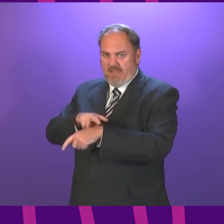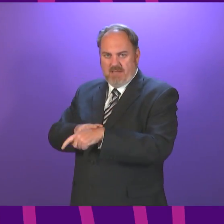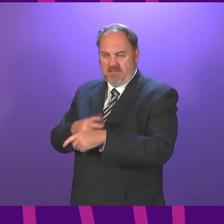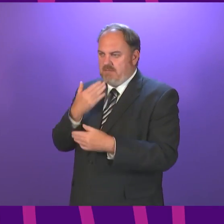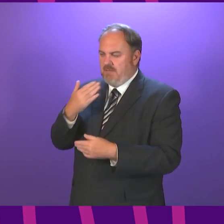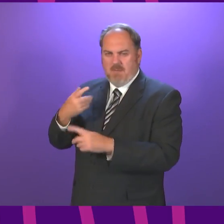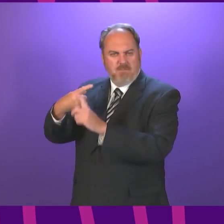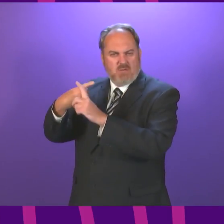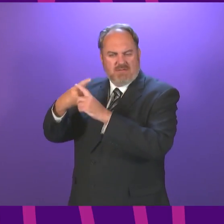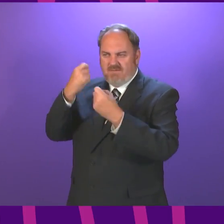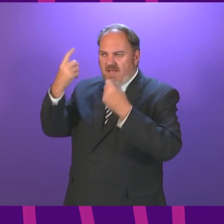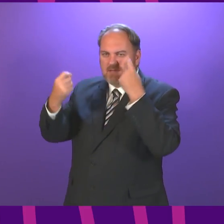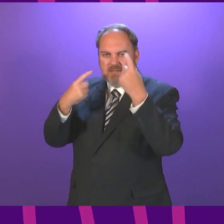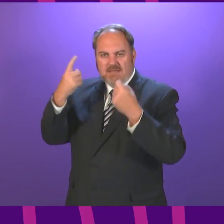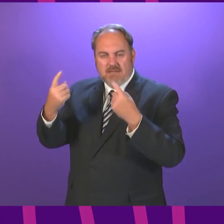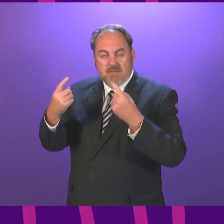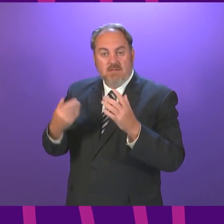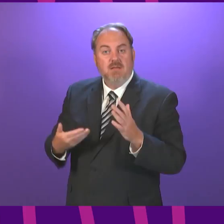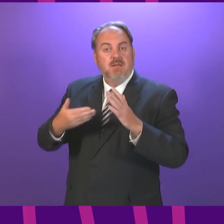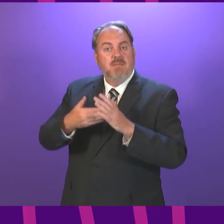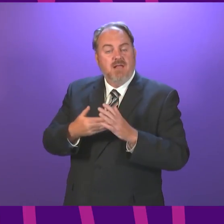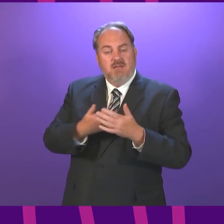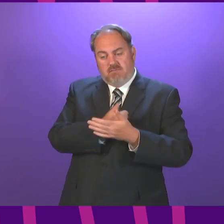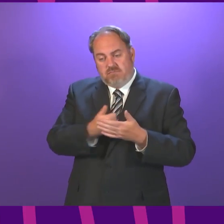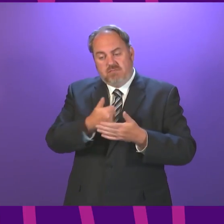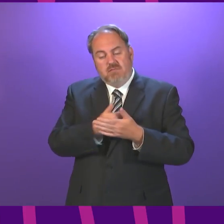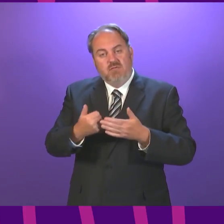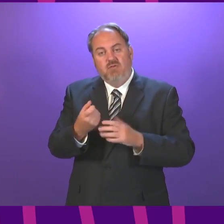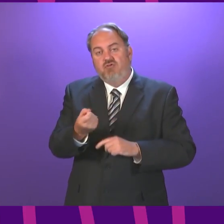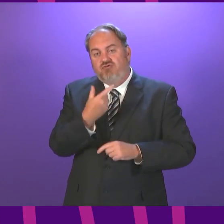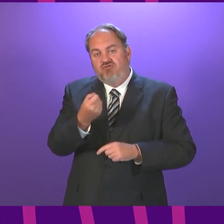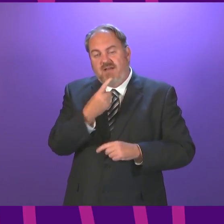mentioned—around drug testing. In Bristol, that has progressed with the Loop project,